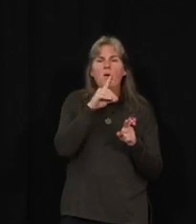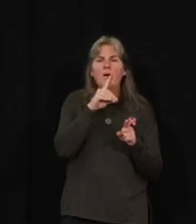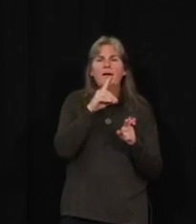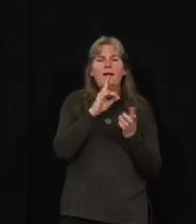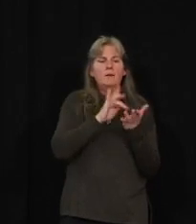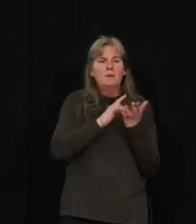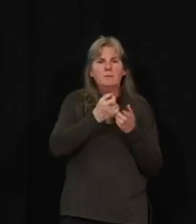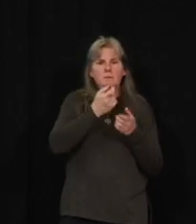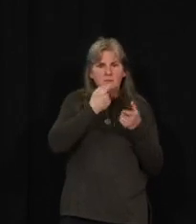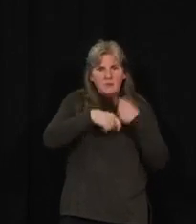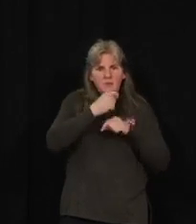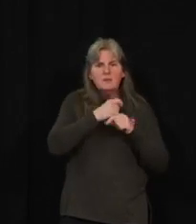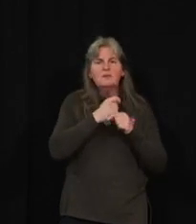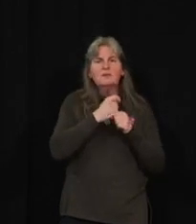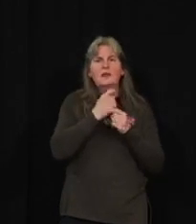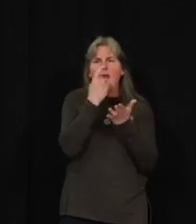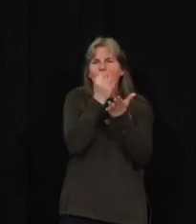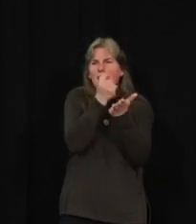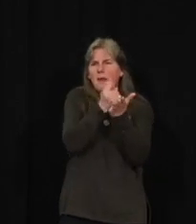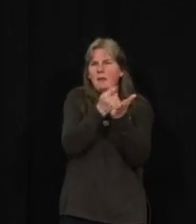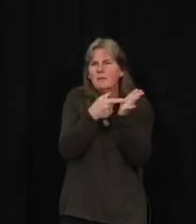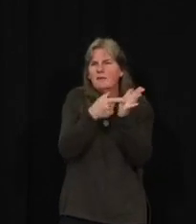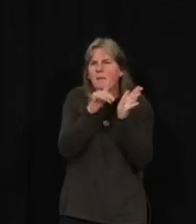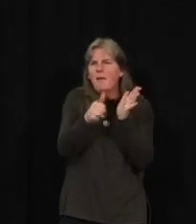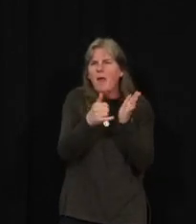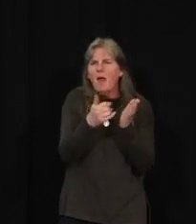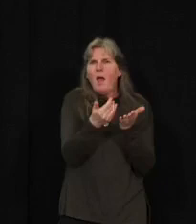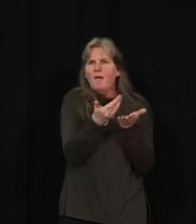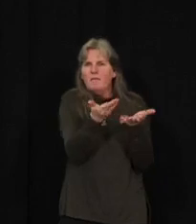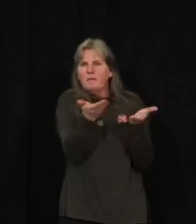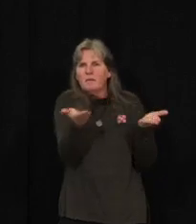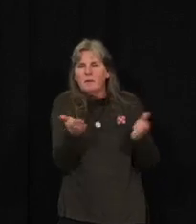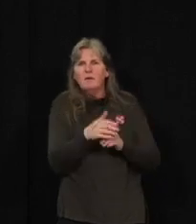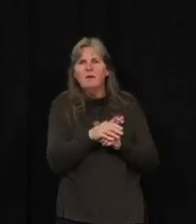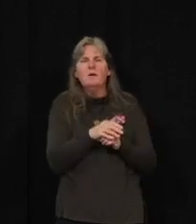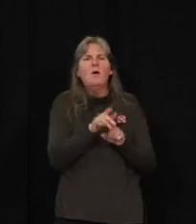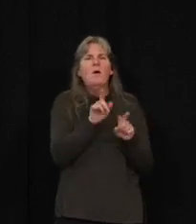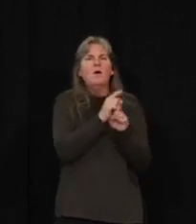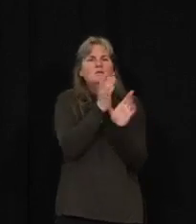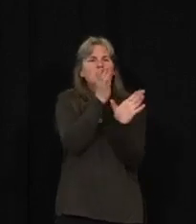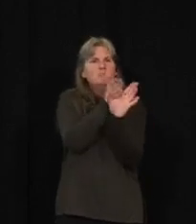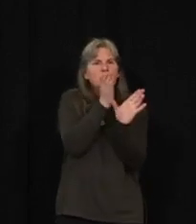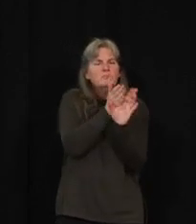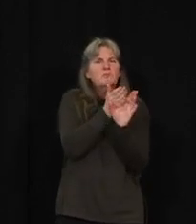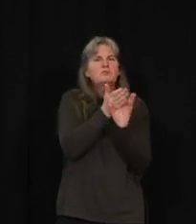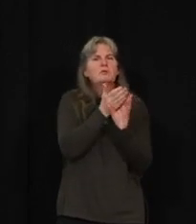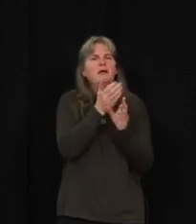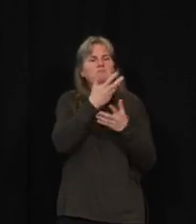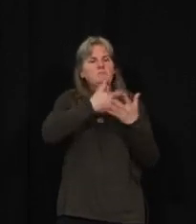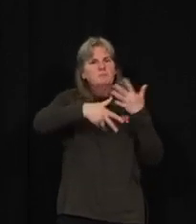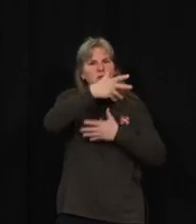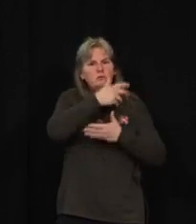for example. Along with social and psychiatrc supports.